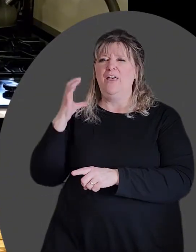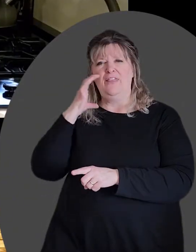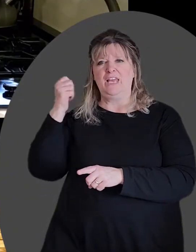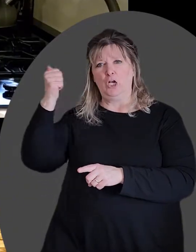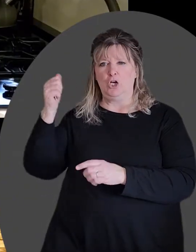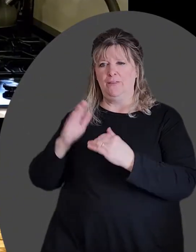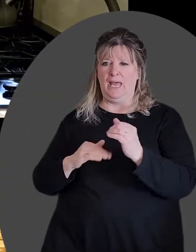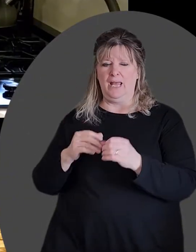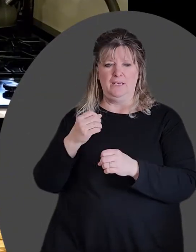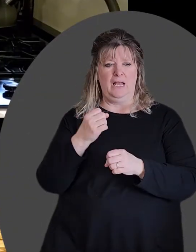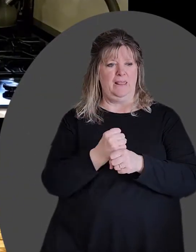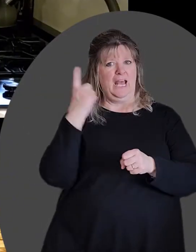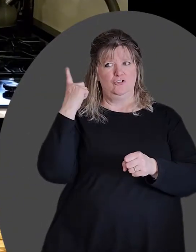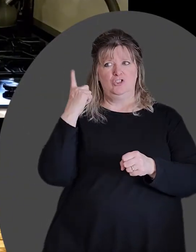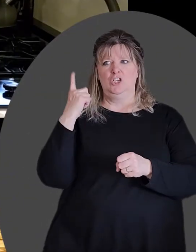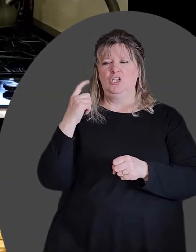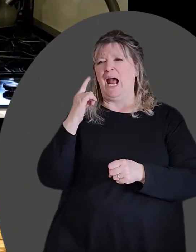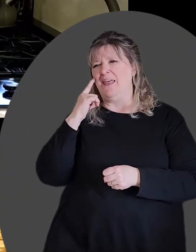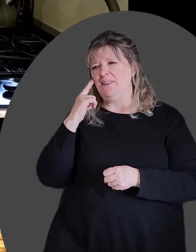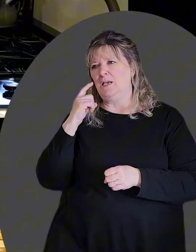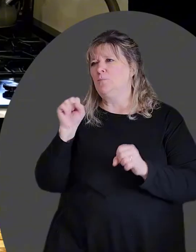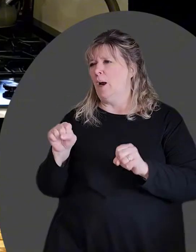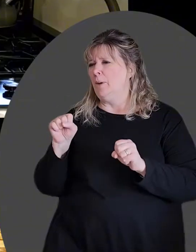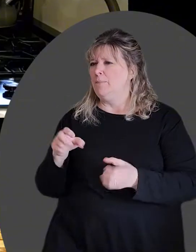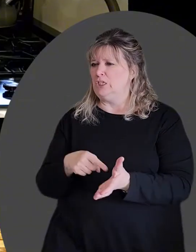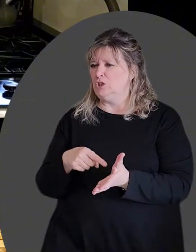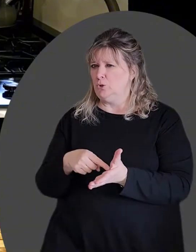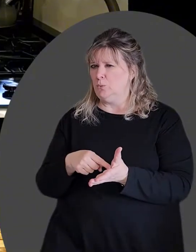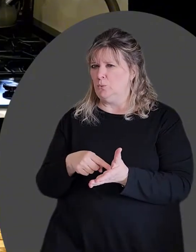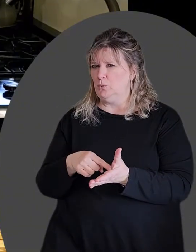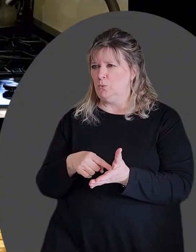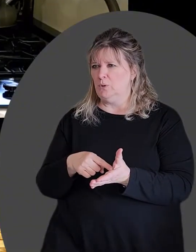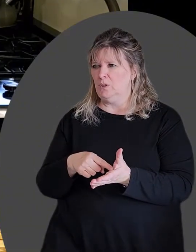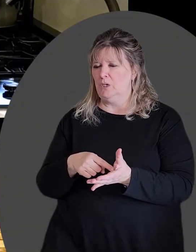and I think that's probably due to the ratio of ingredients